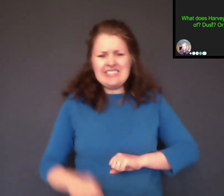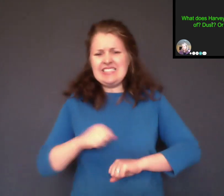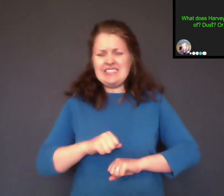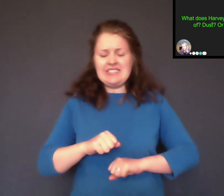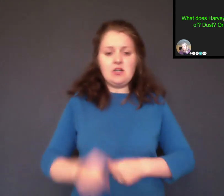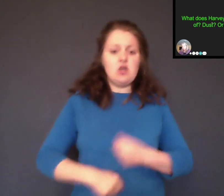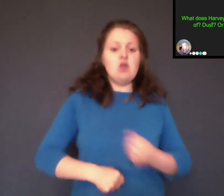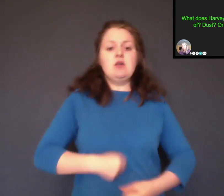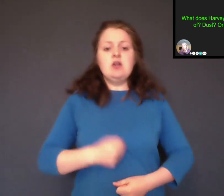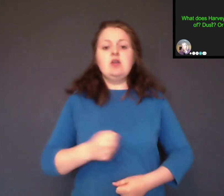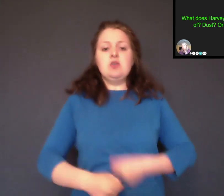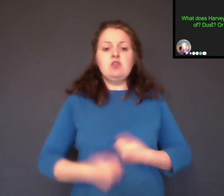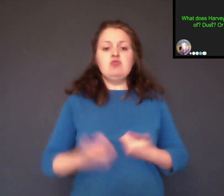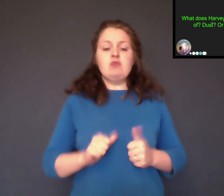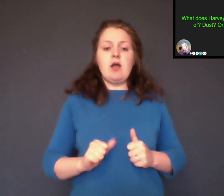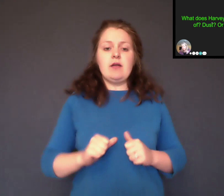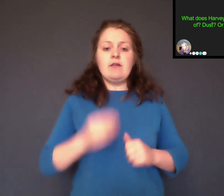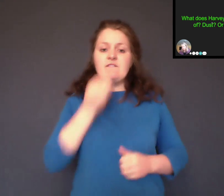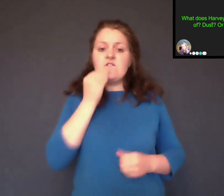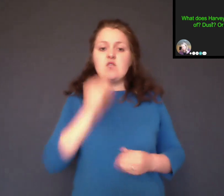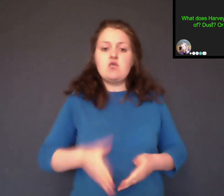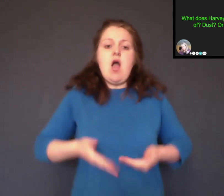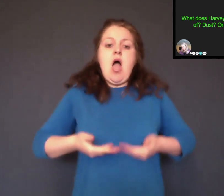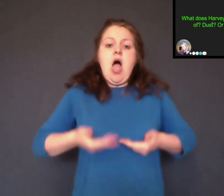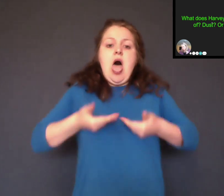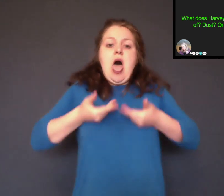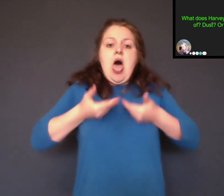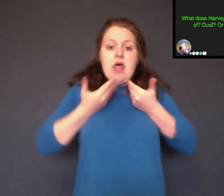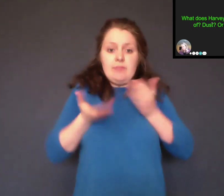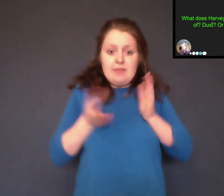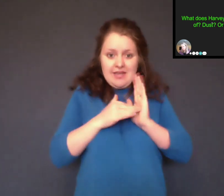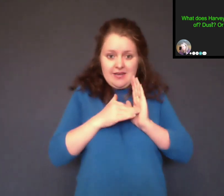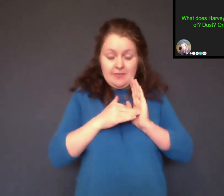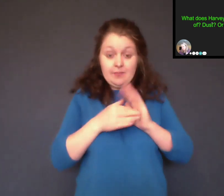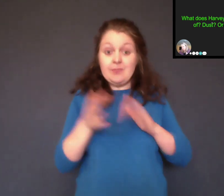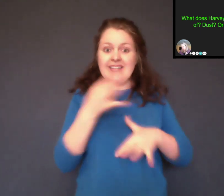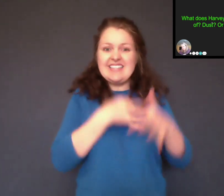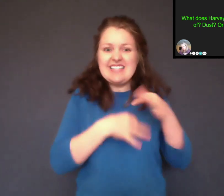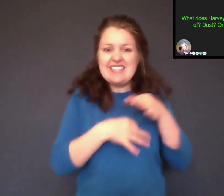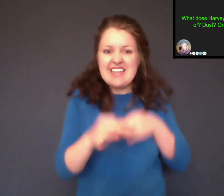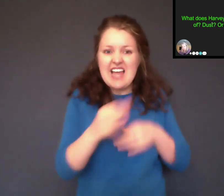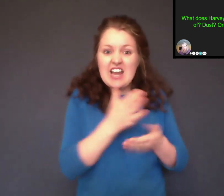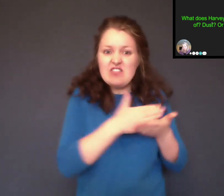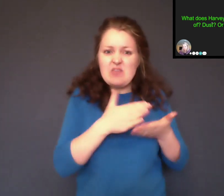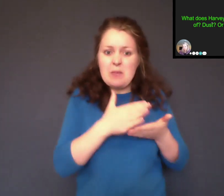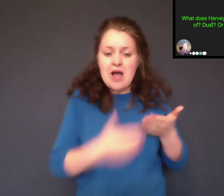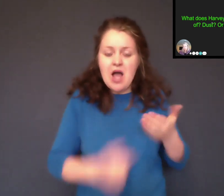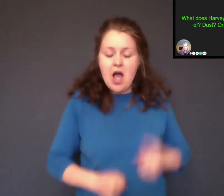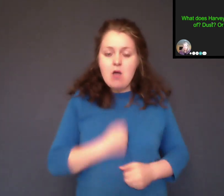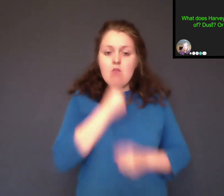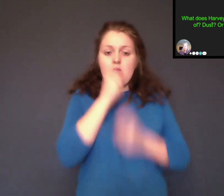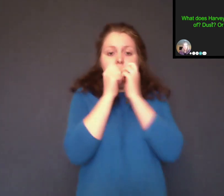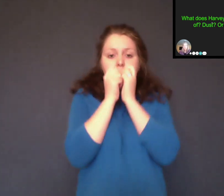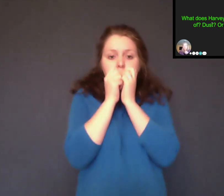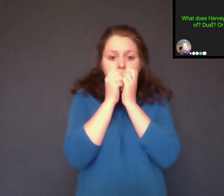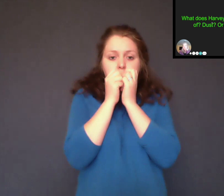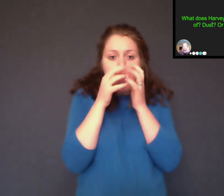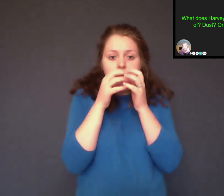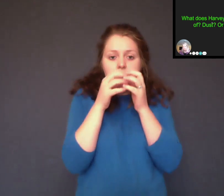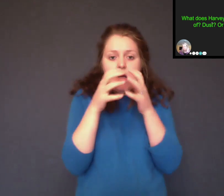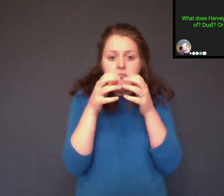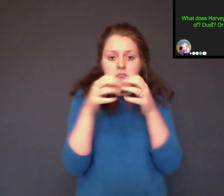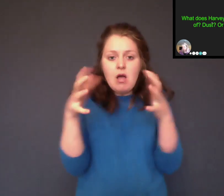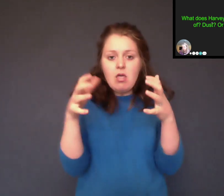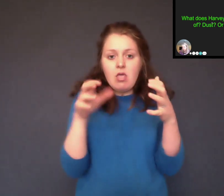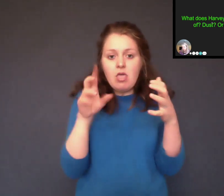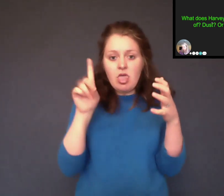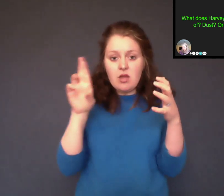as if to force the food up again but instead of half chewed pie a cloud of dust issued from